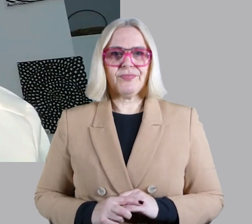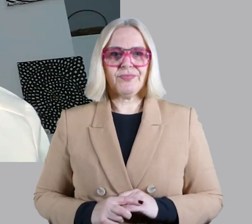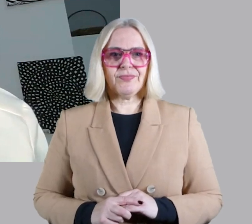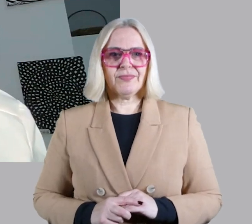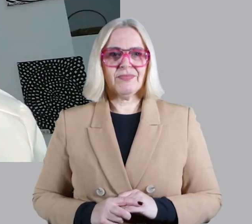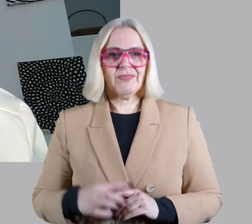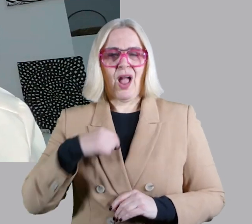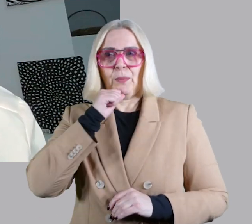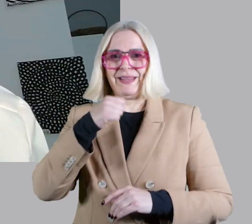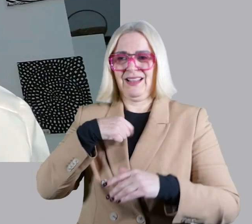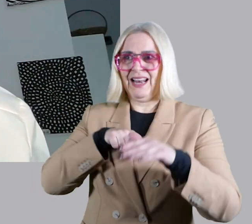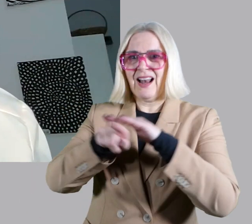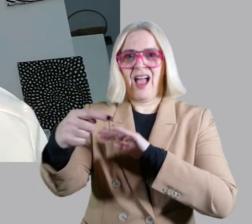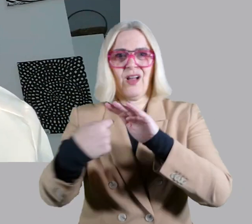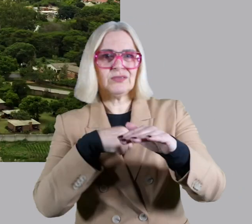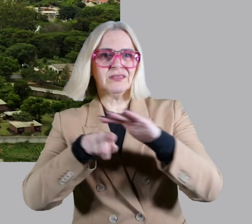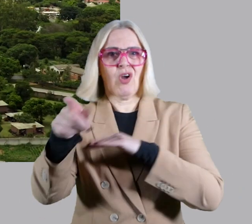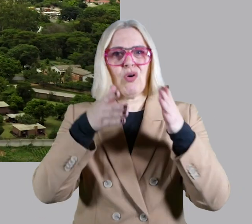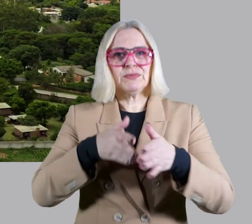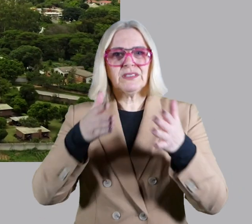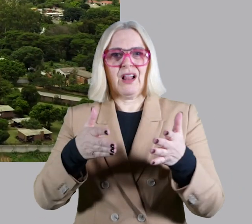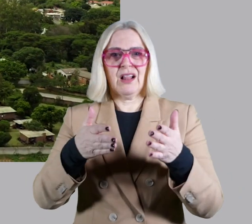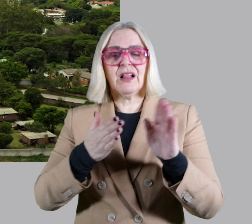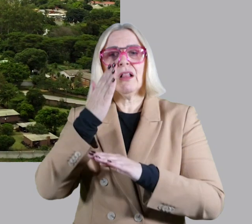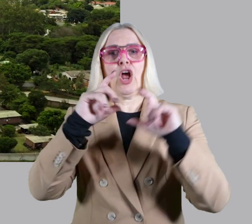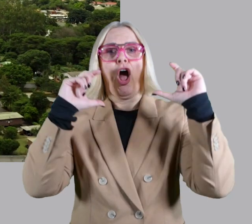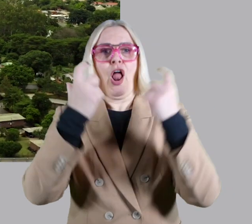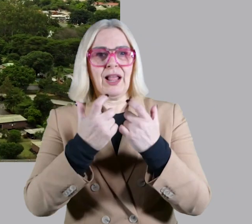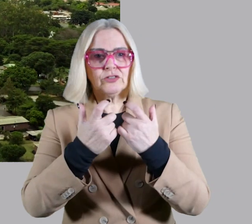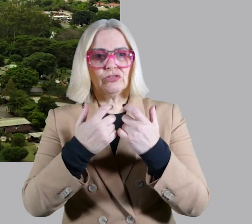I would be in and out of hospital. When I went to college, I hid my condition